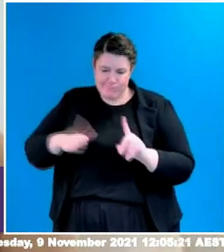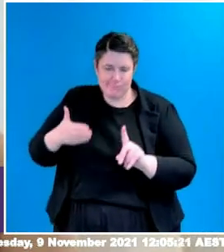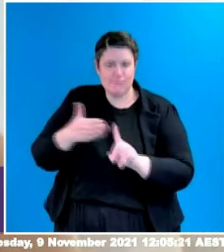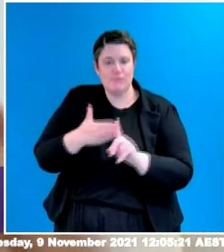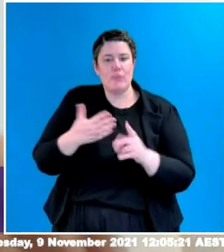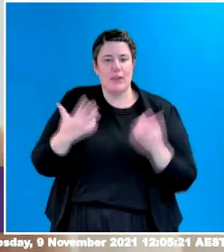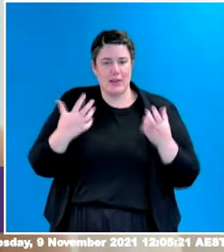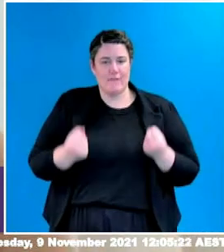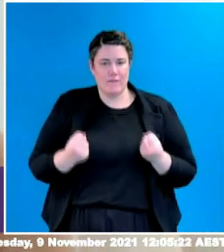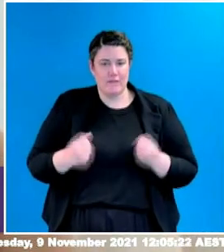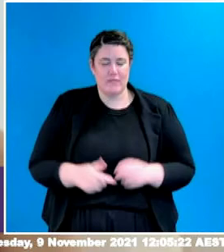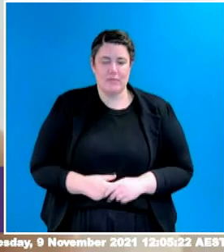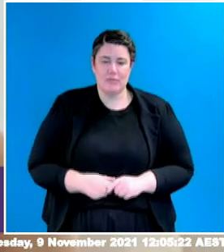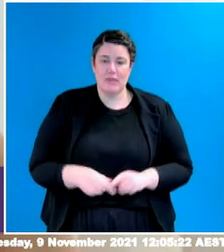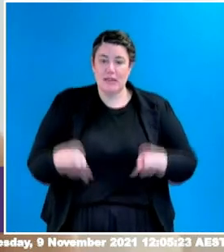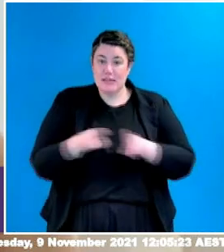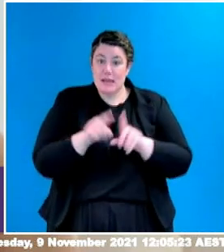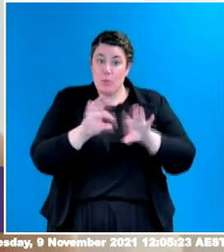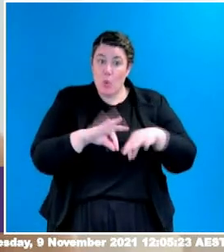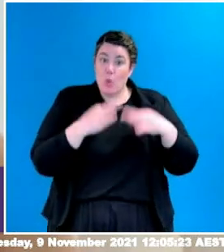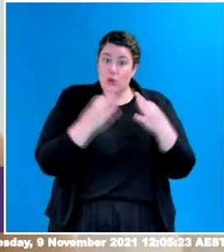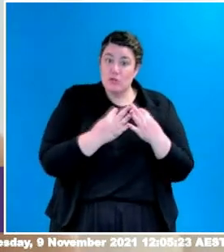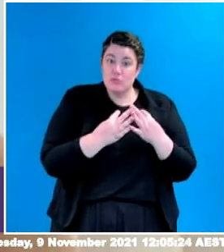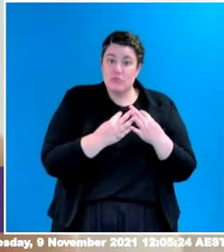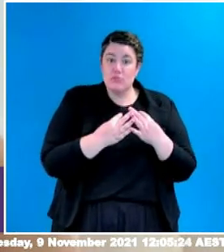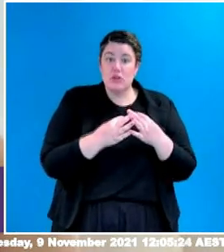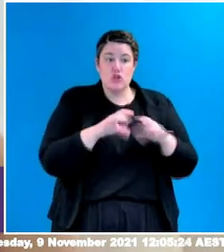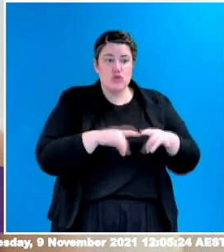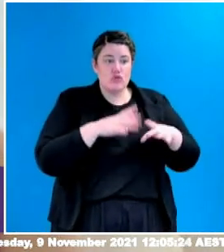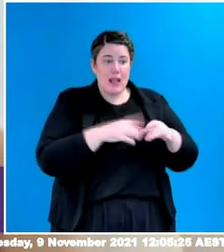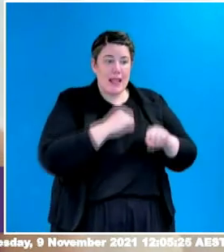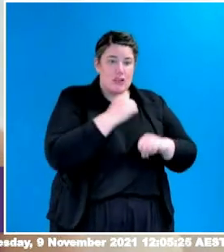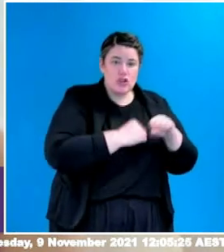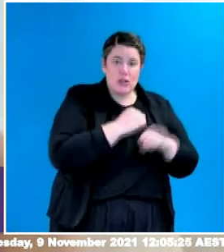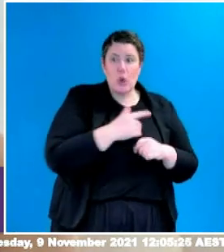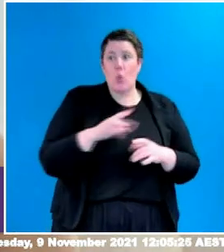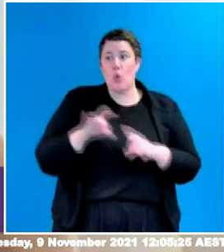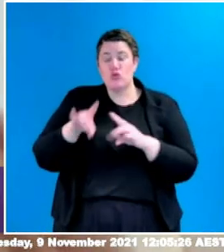Much like organisations like Australian Engineers or Australian Women Lawyers,